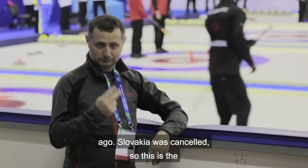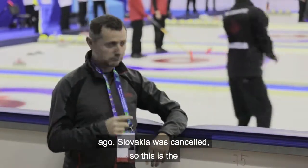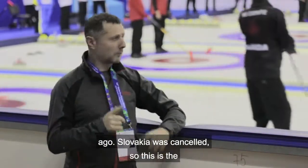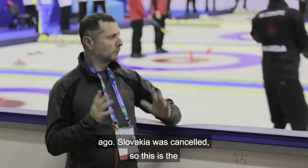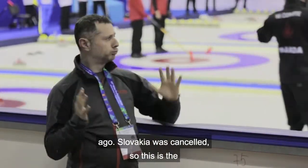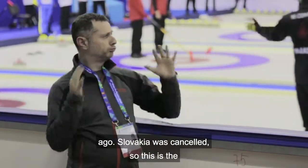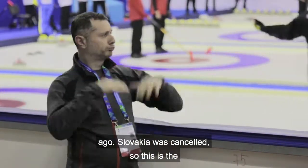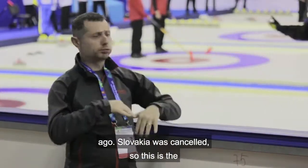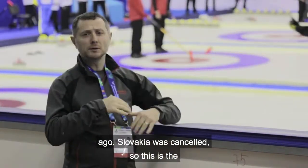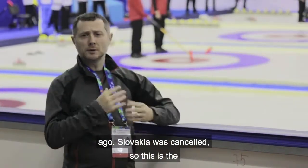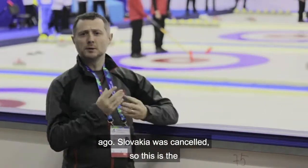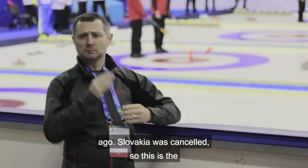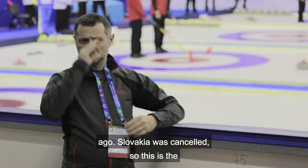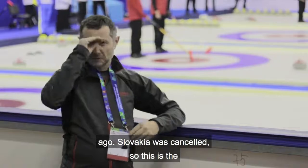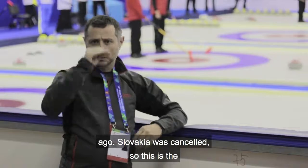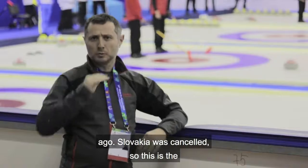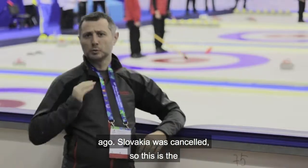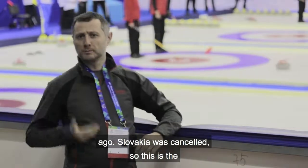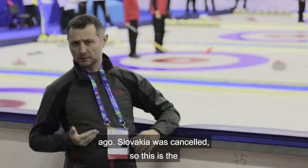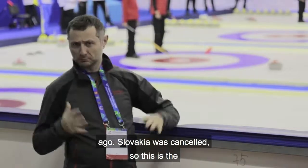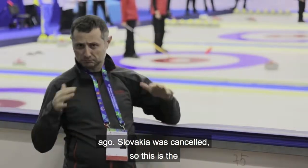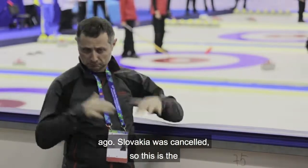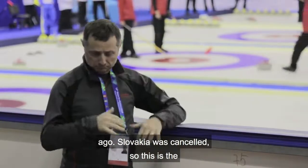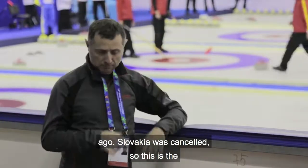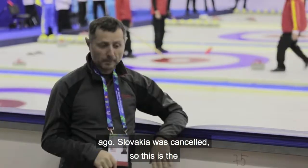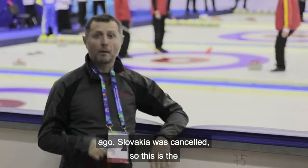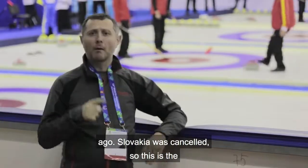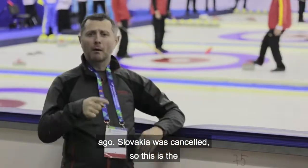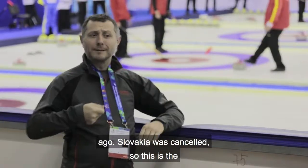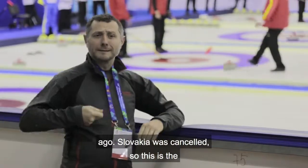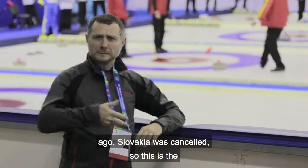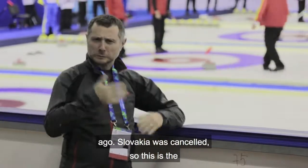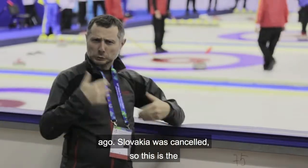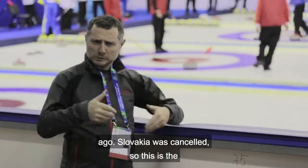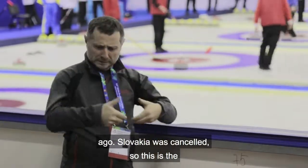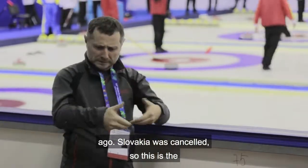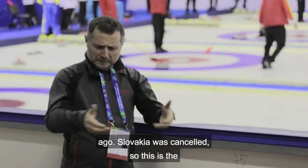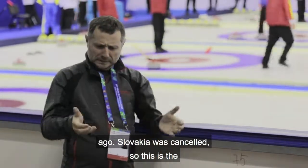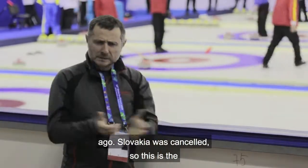ago. Slovakia was cancelled, so this is the